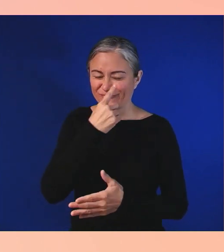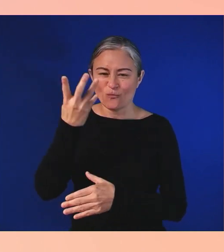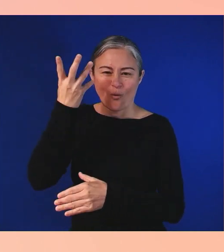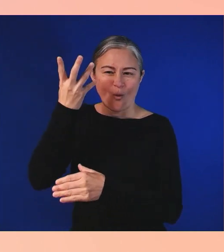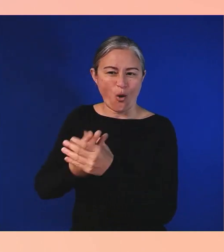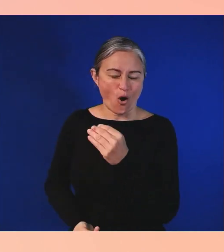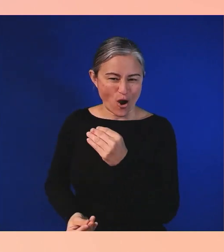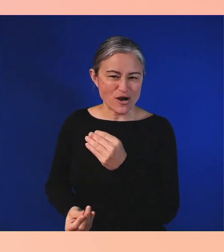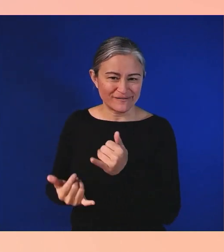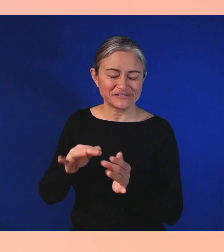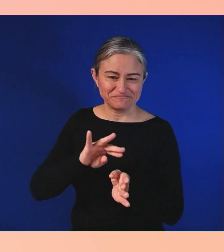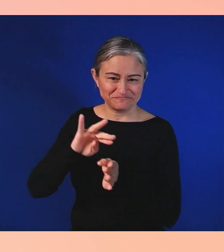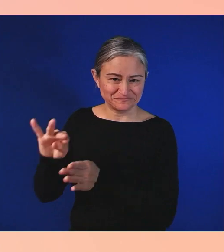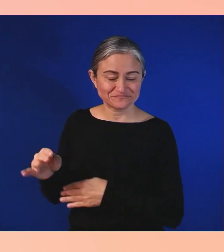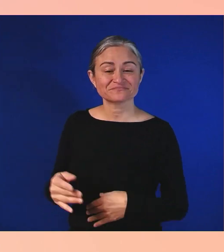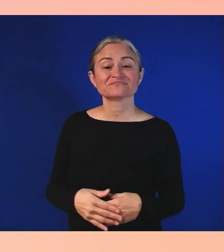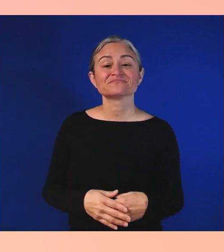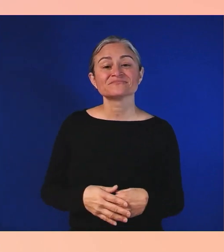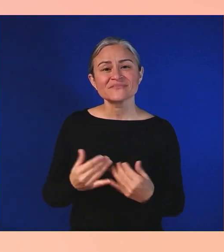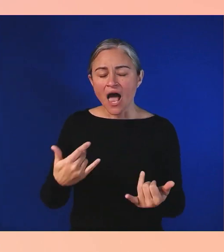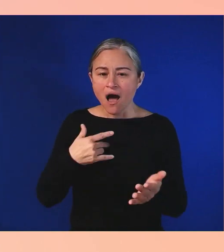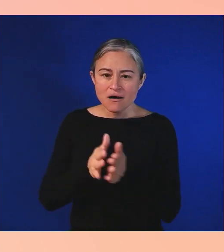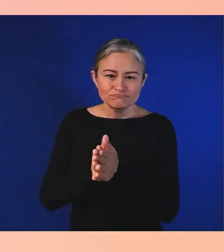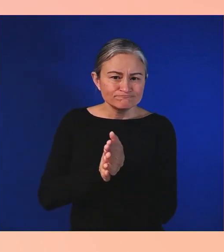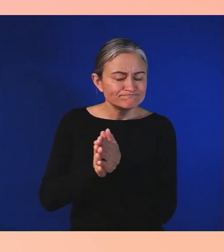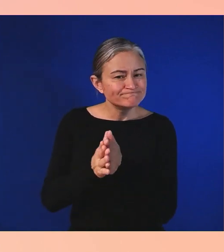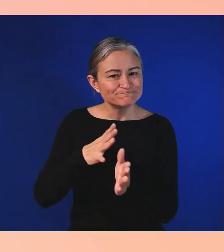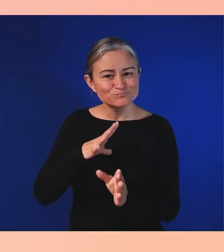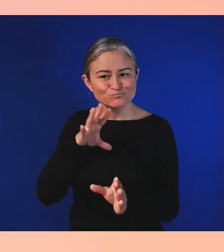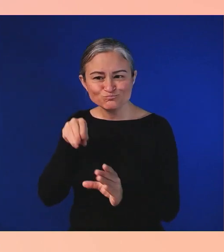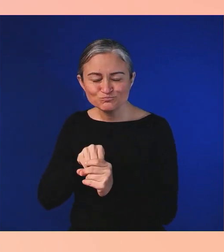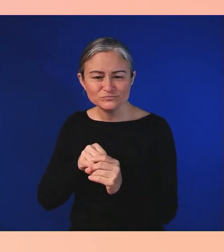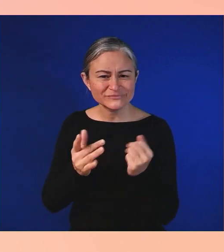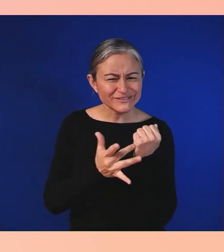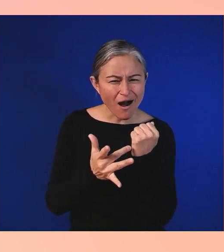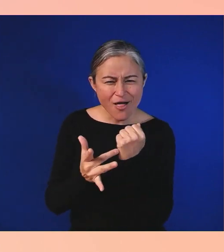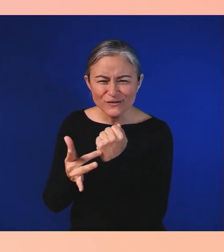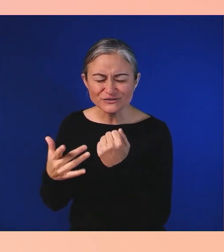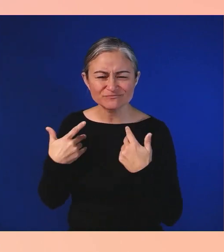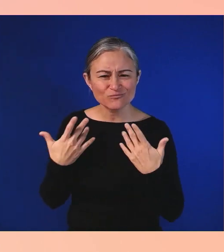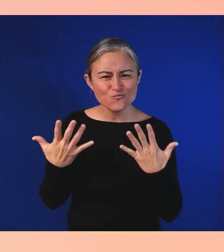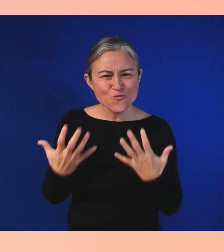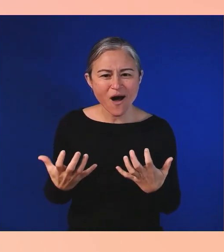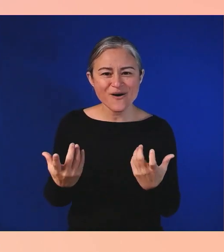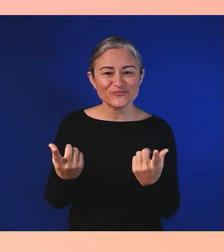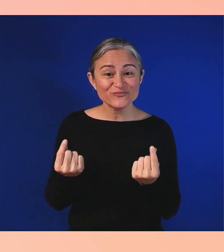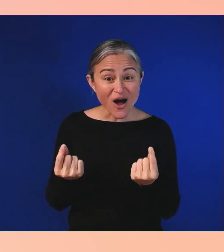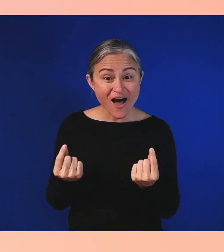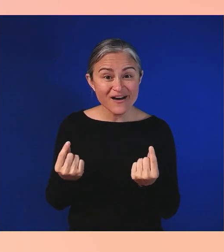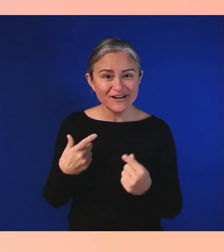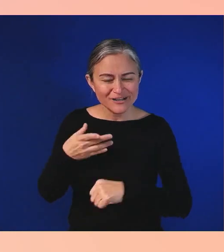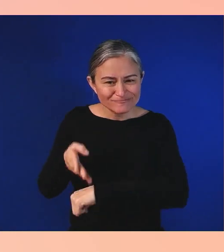has the potential to change my world. Seeing my passion, my parents